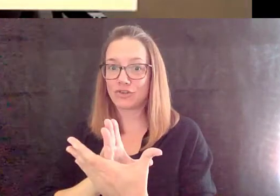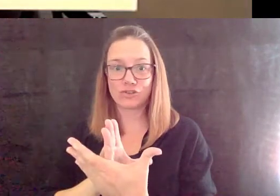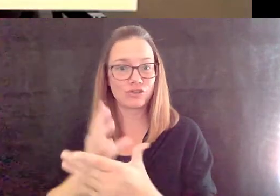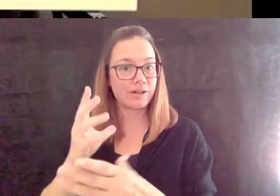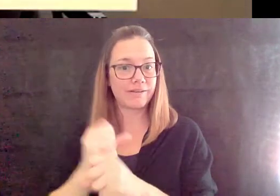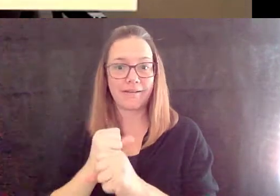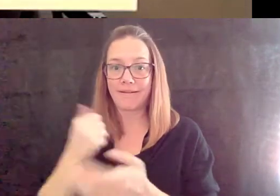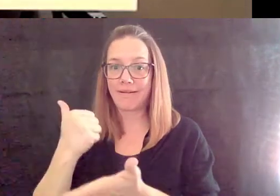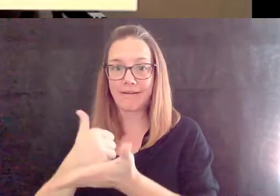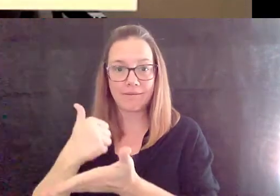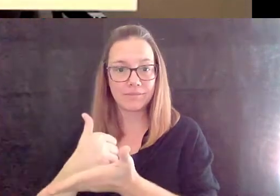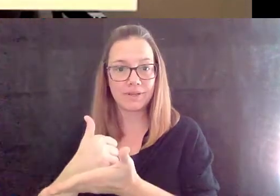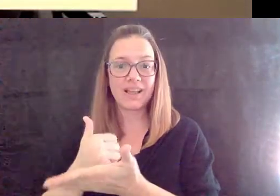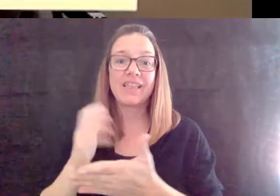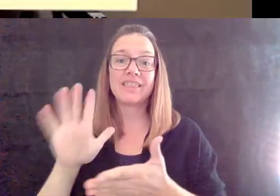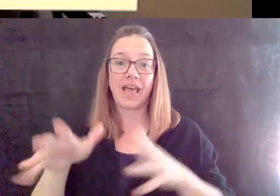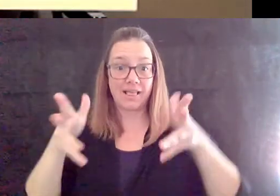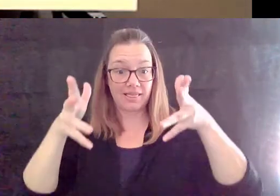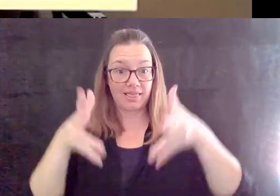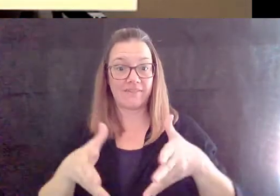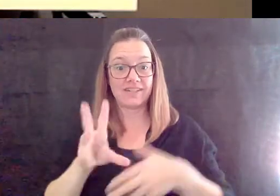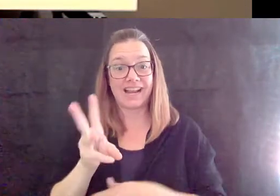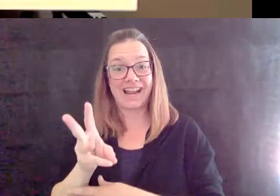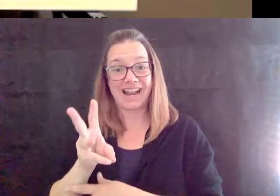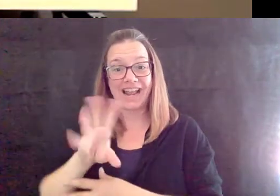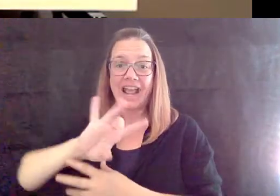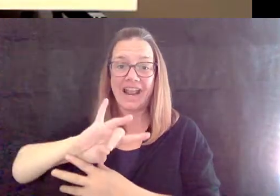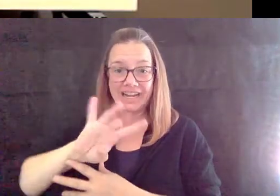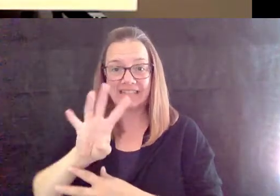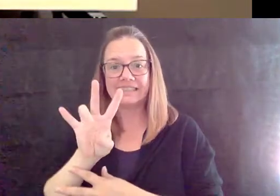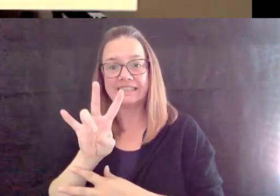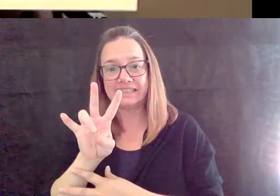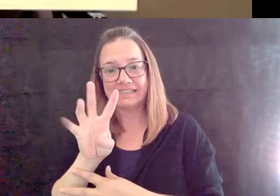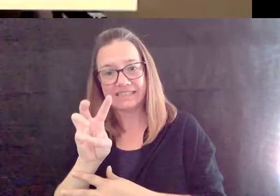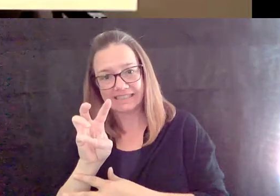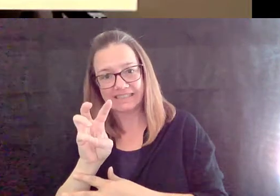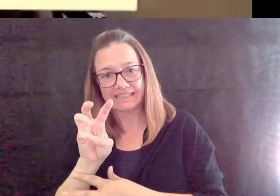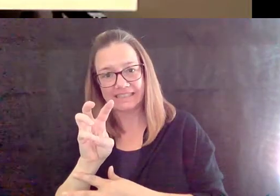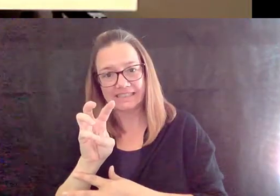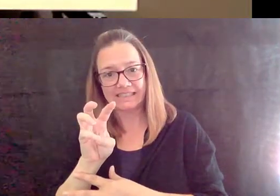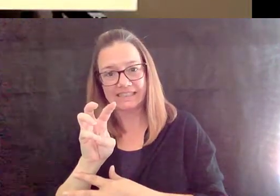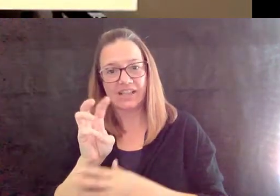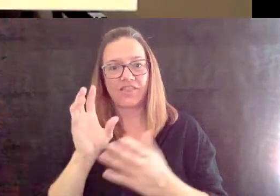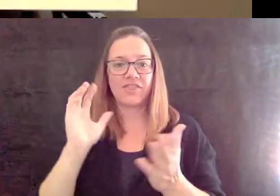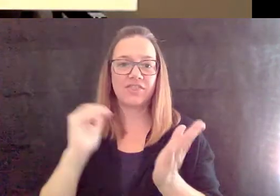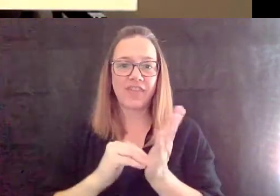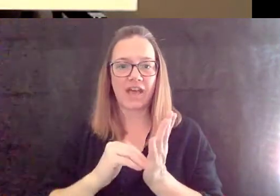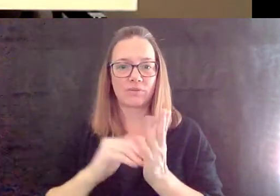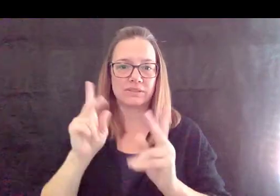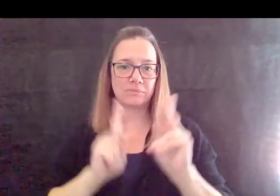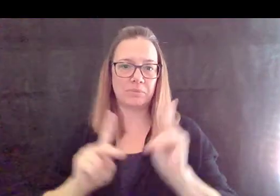So in Denver, that leaves 86,000 people who didn't get any help.